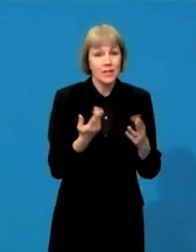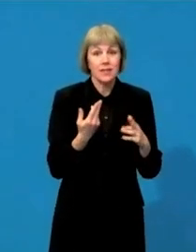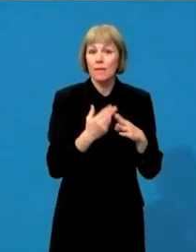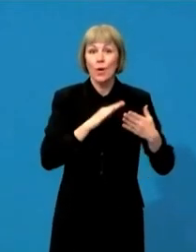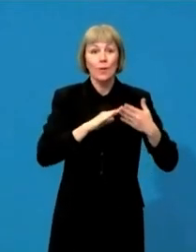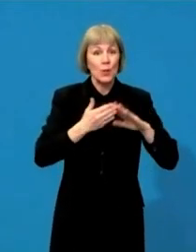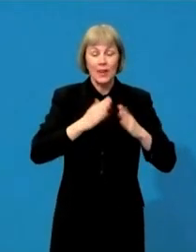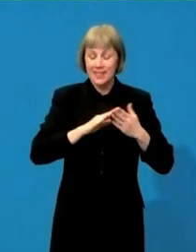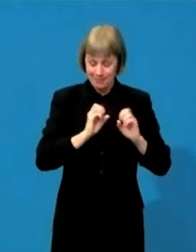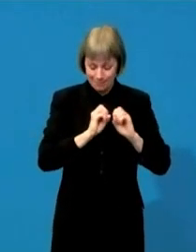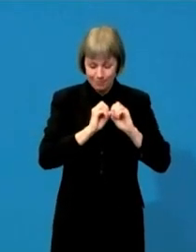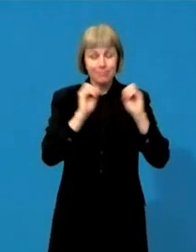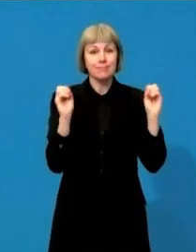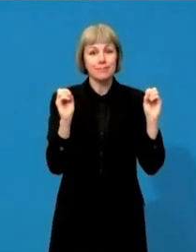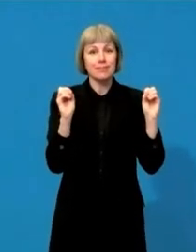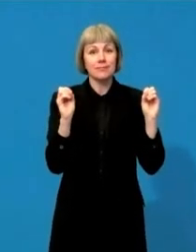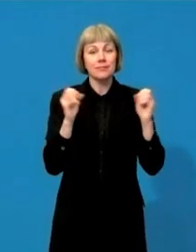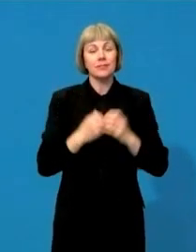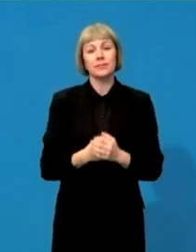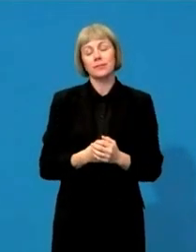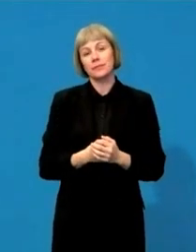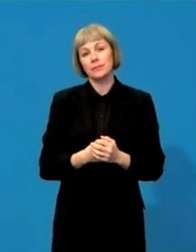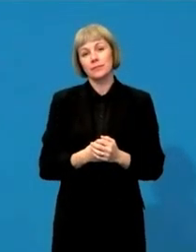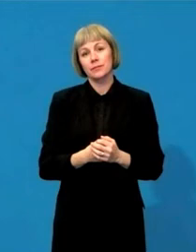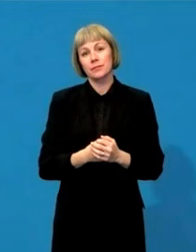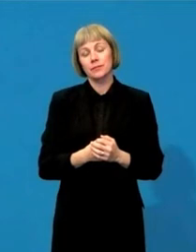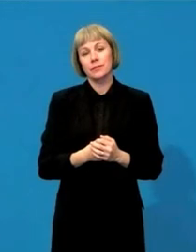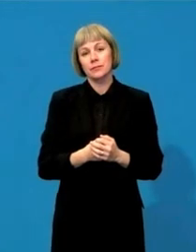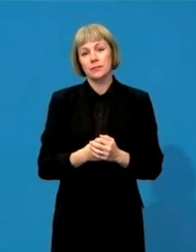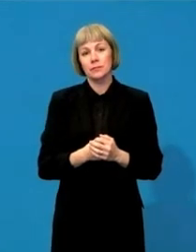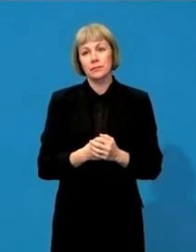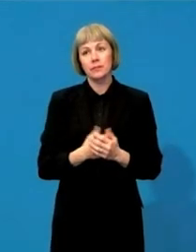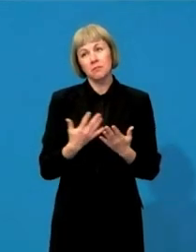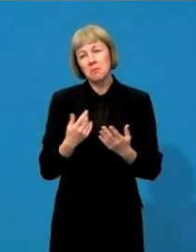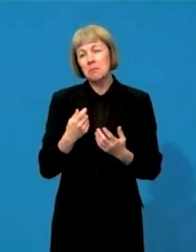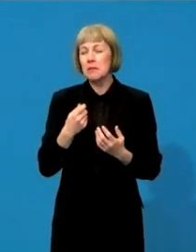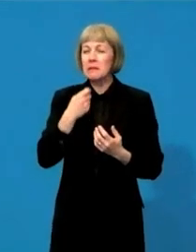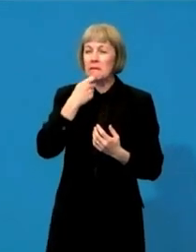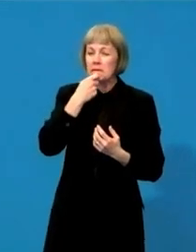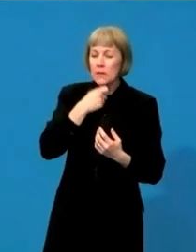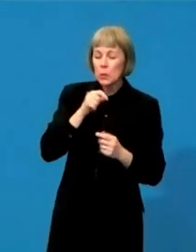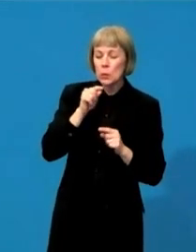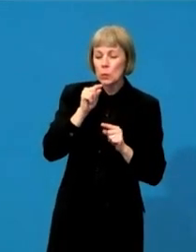And if there was services - or there are few service, but one of the things I want to also